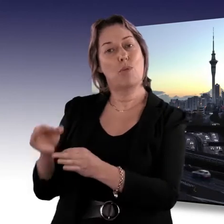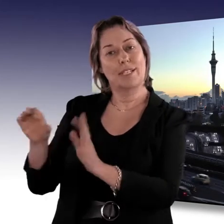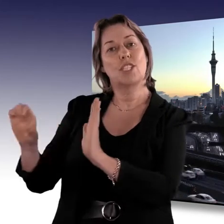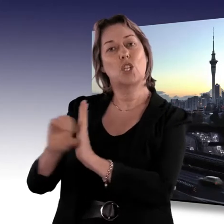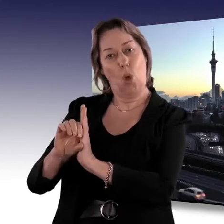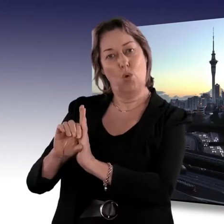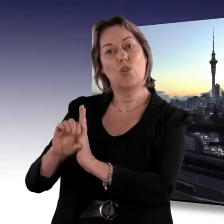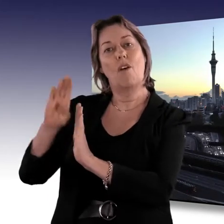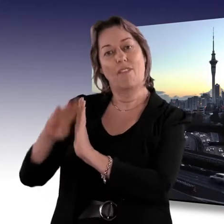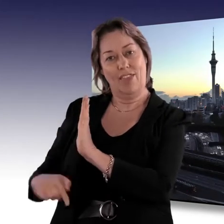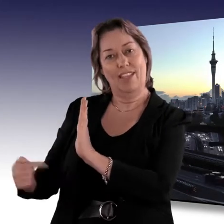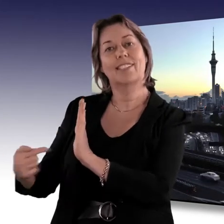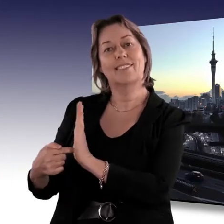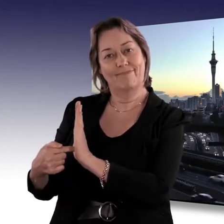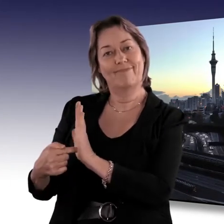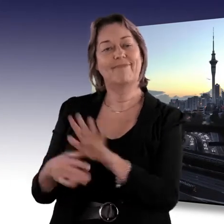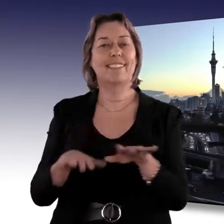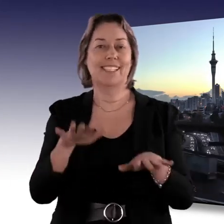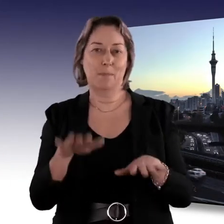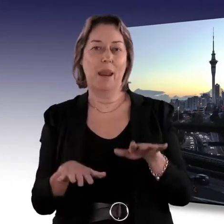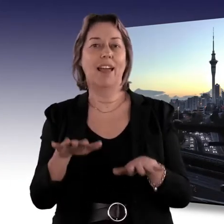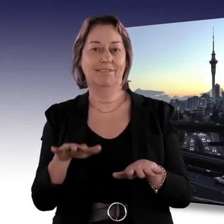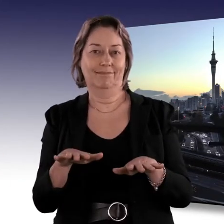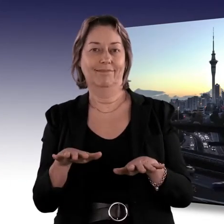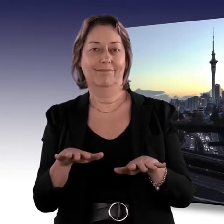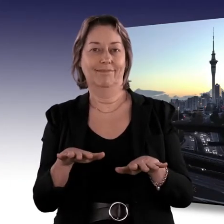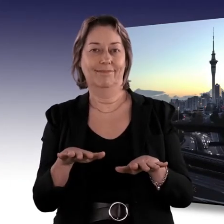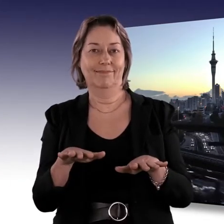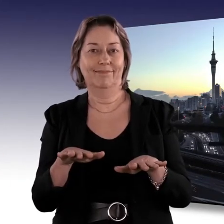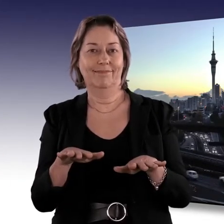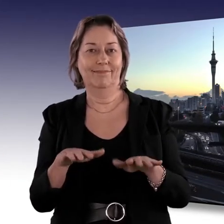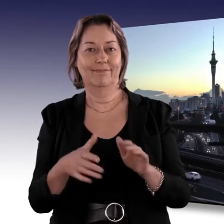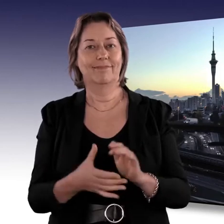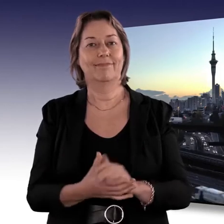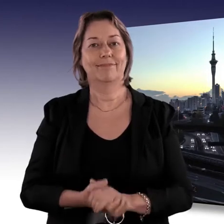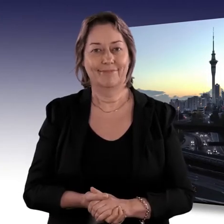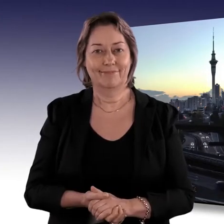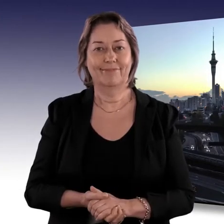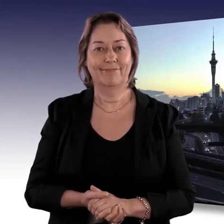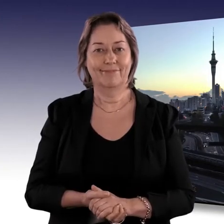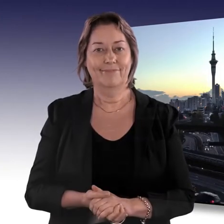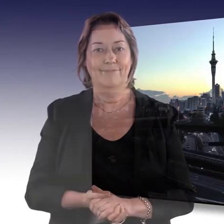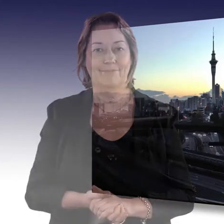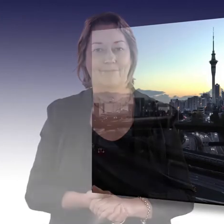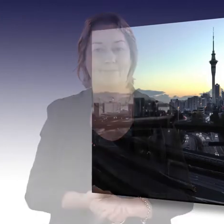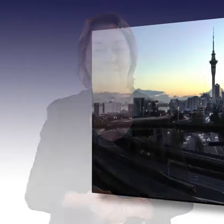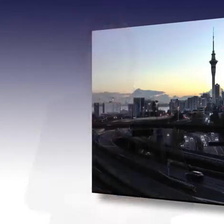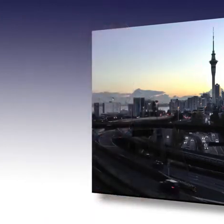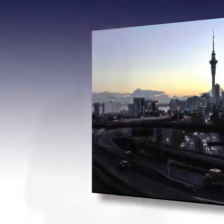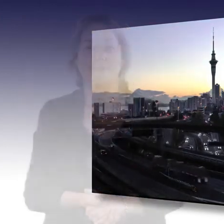It is important to remember I am a Professional Licensed person, I follow strict rules (Client Code of Conduct Care 2012) rules like Confidentiality and others similar to the Interpreters Code of Ethics.